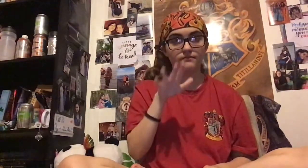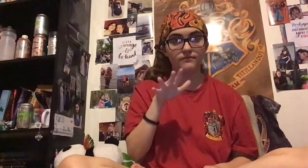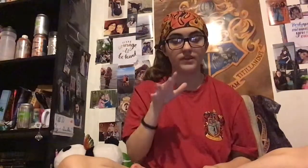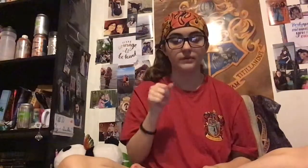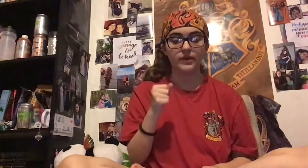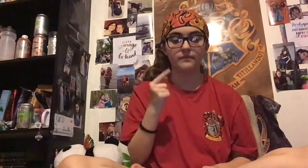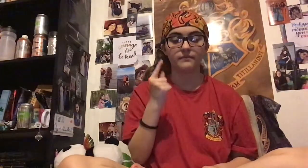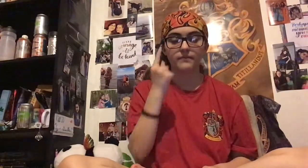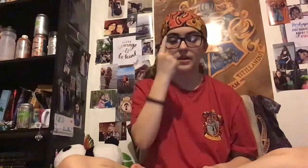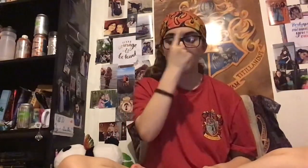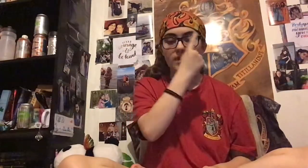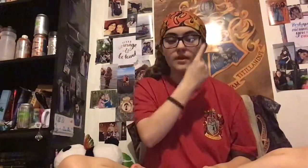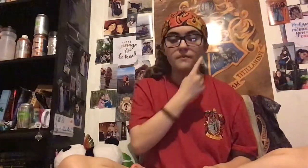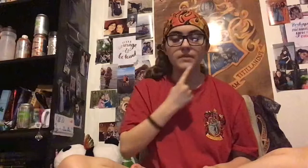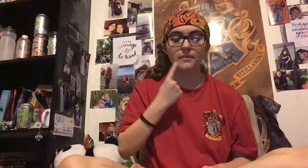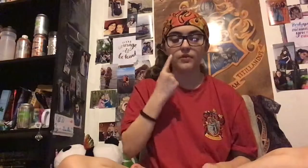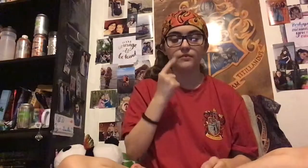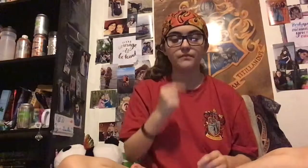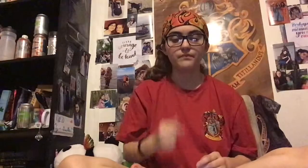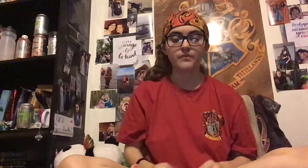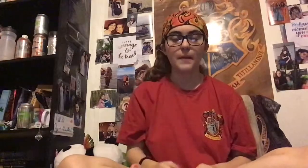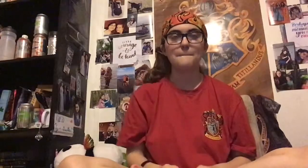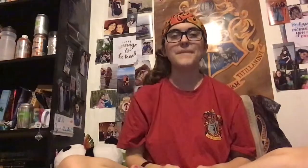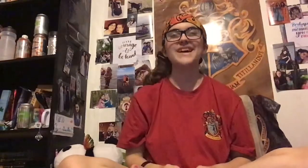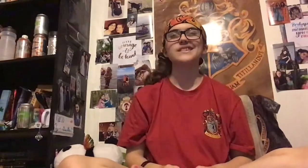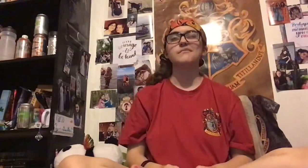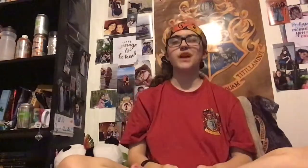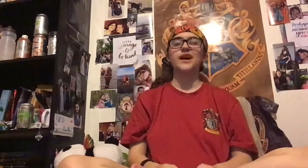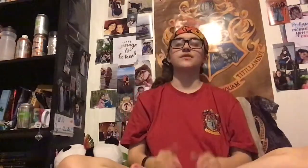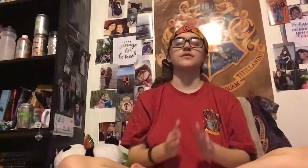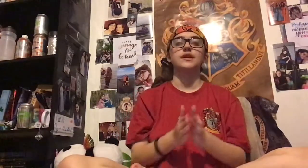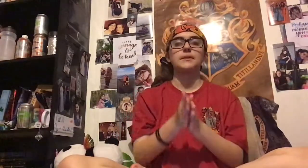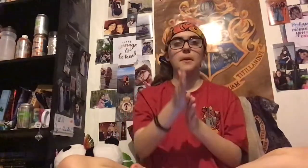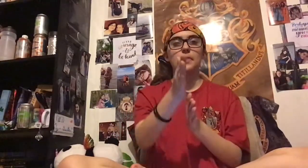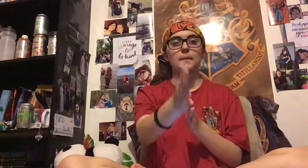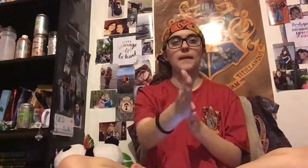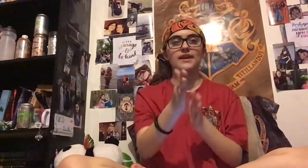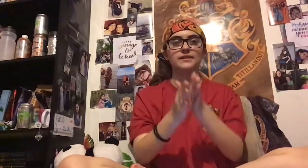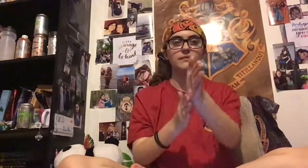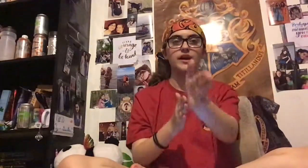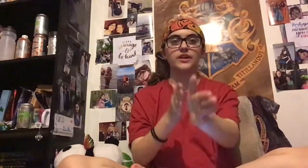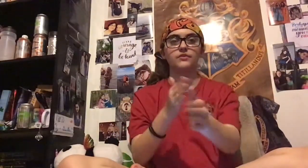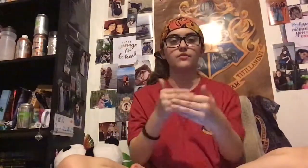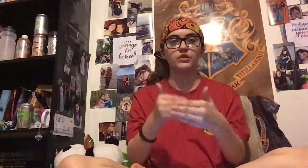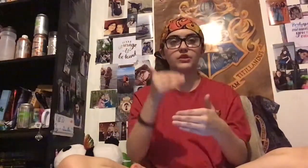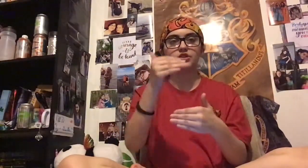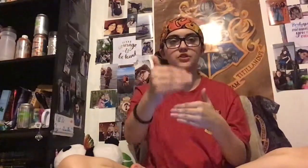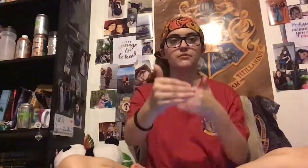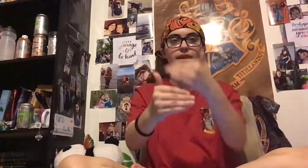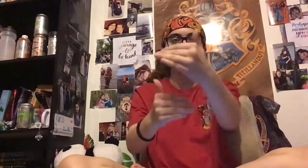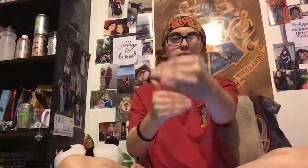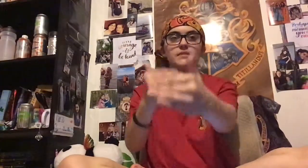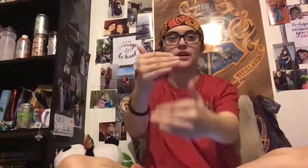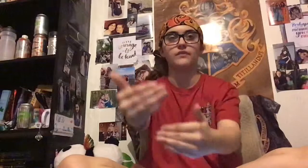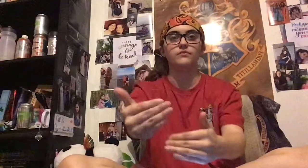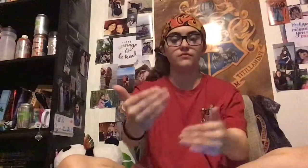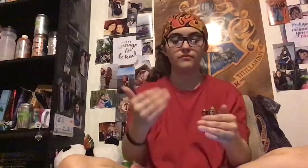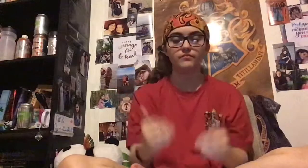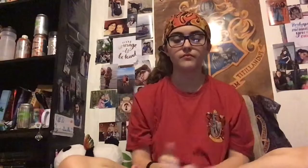Get right people passing by so it's like they're passing by you or you could just do passing by and